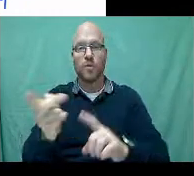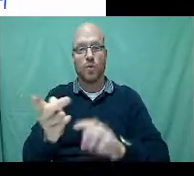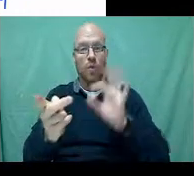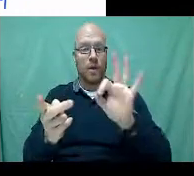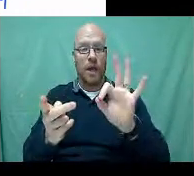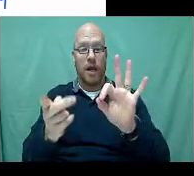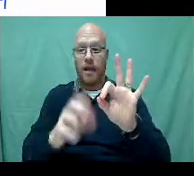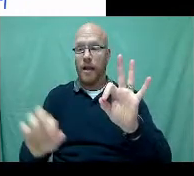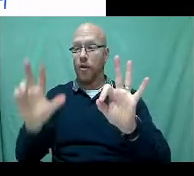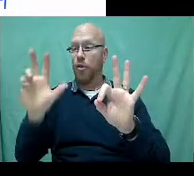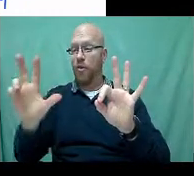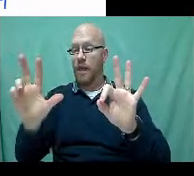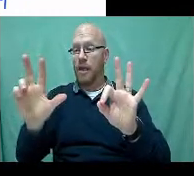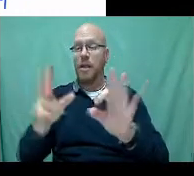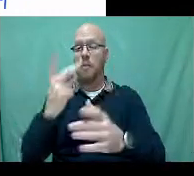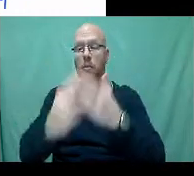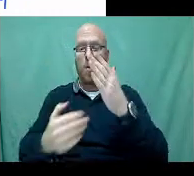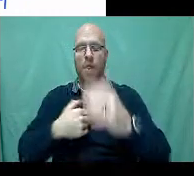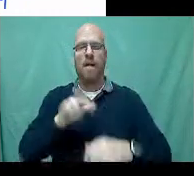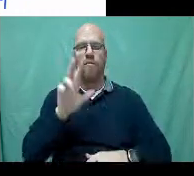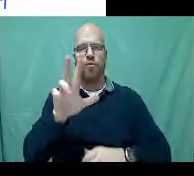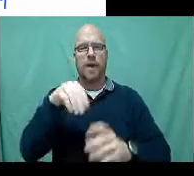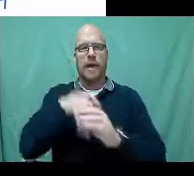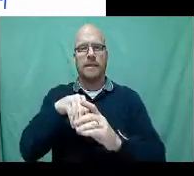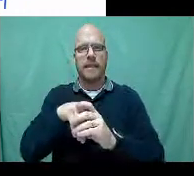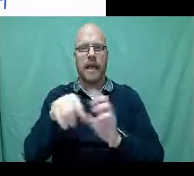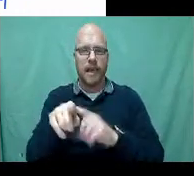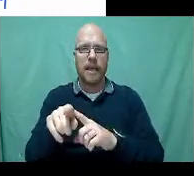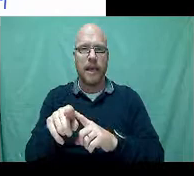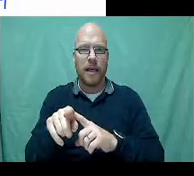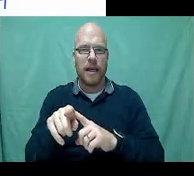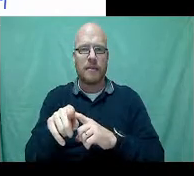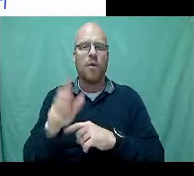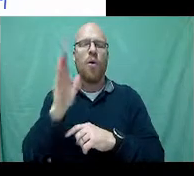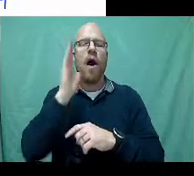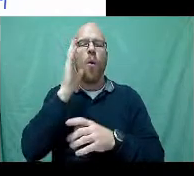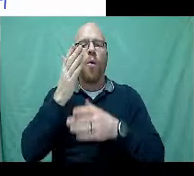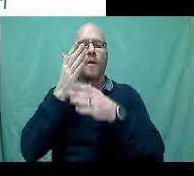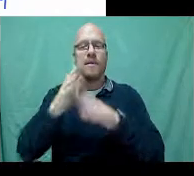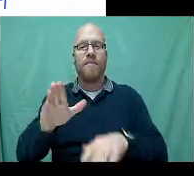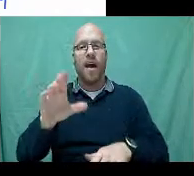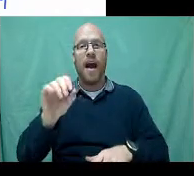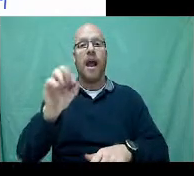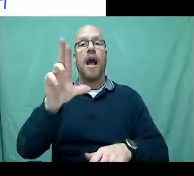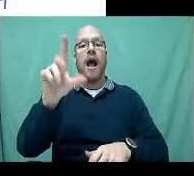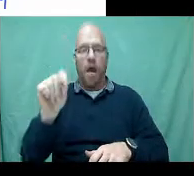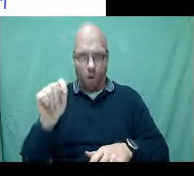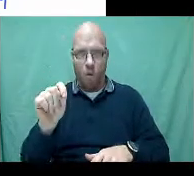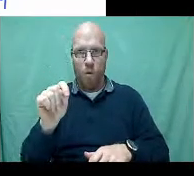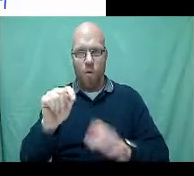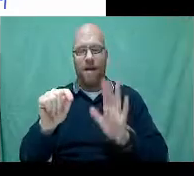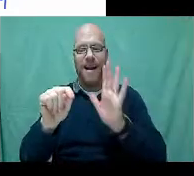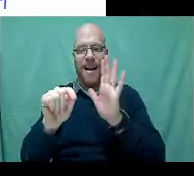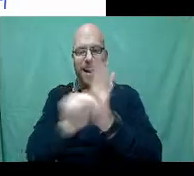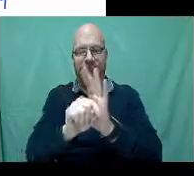So I know that 9 and 3 can be divided by 3. So I want to divide out a negative 3